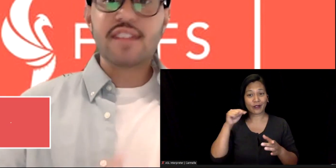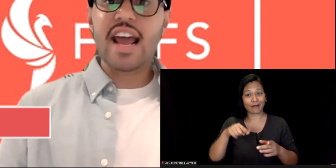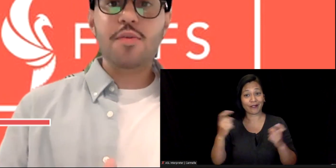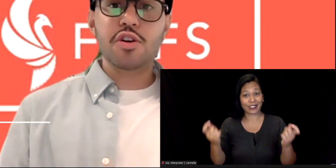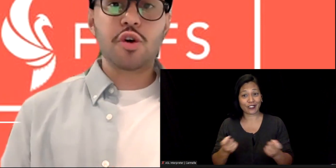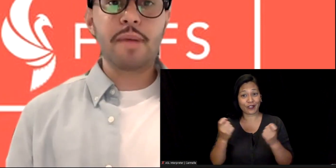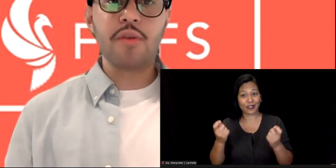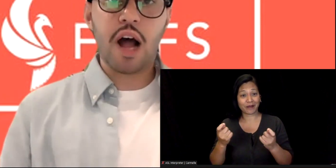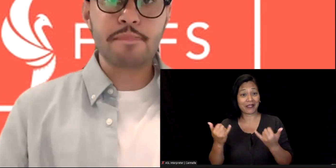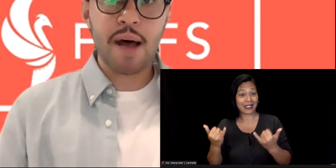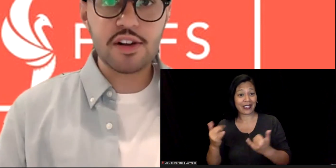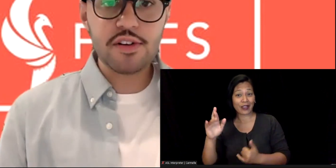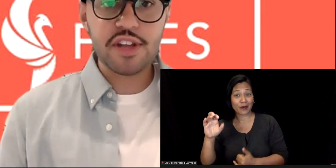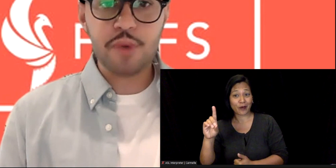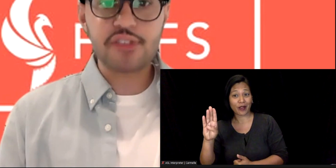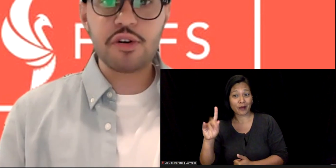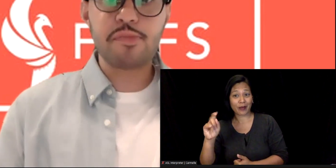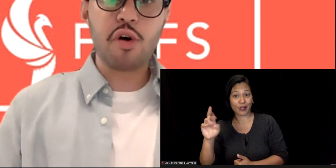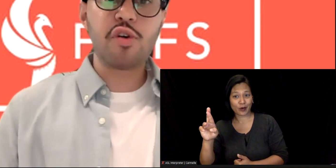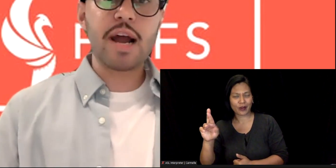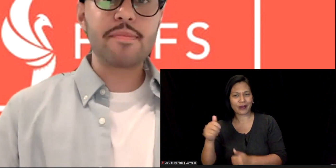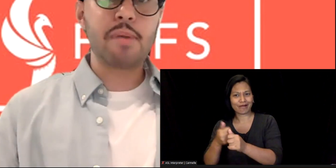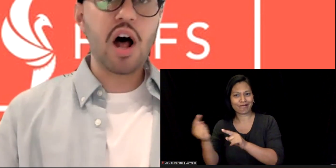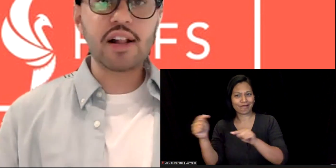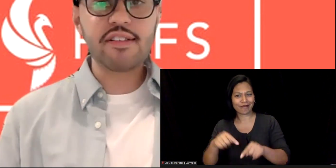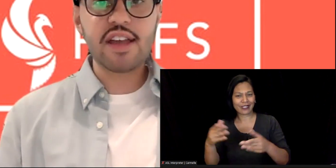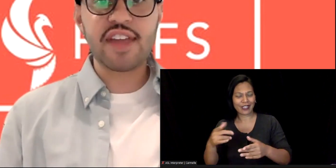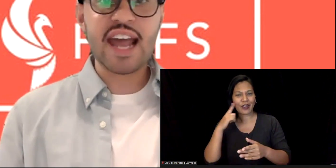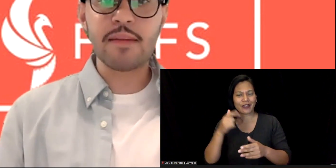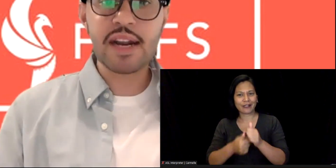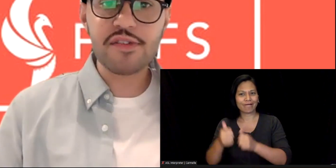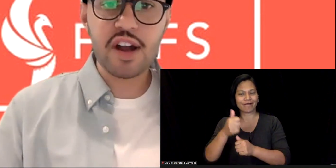Today, we are joined by Rod Butler, the director of programs and policy at the Canada Media Fund.